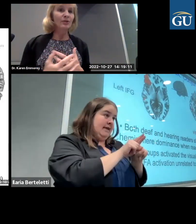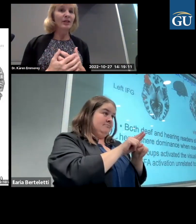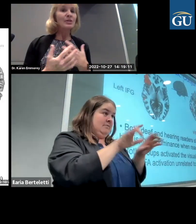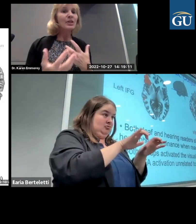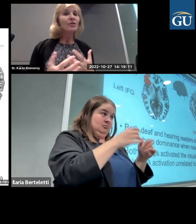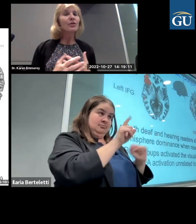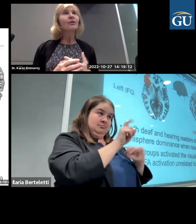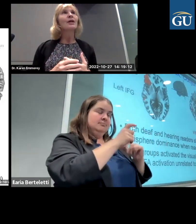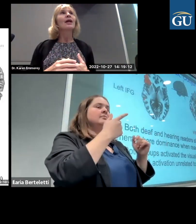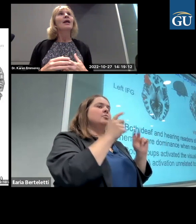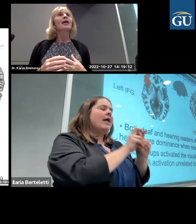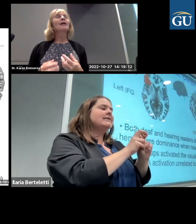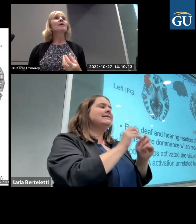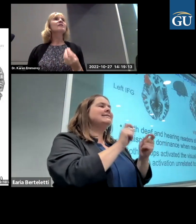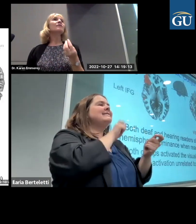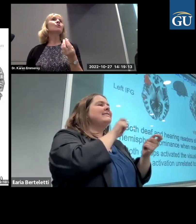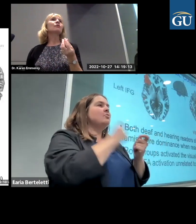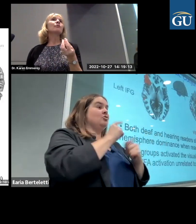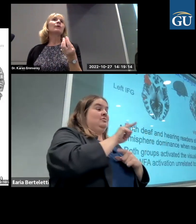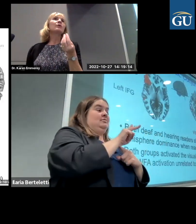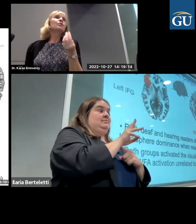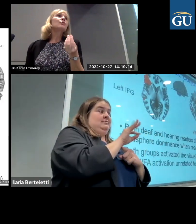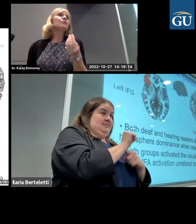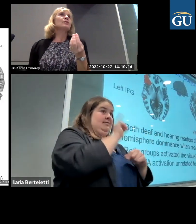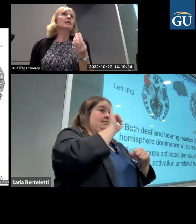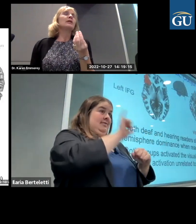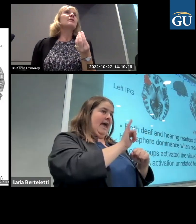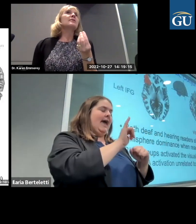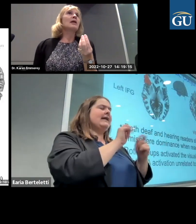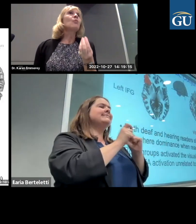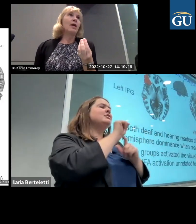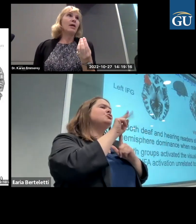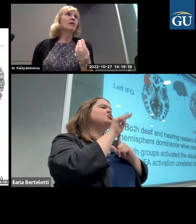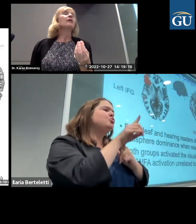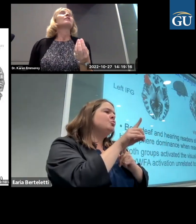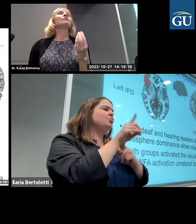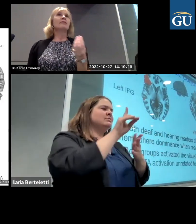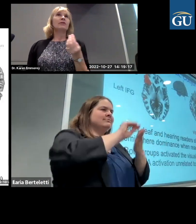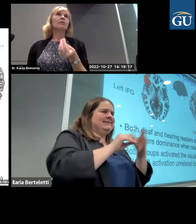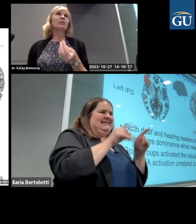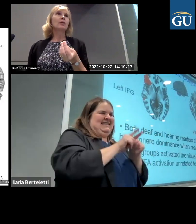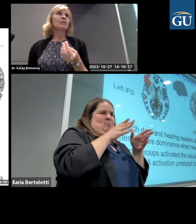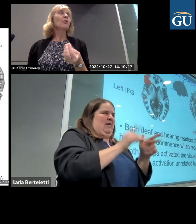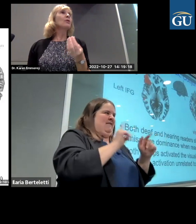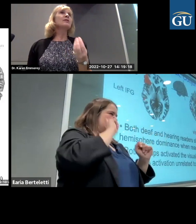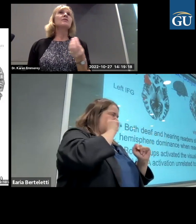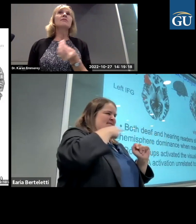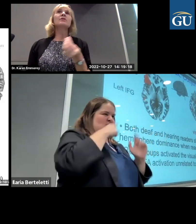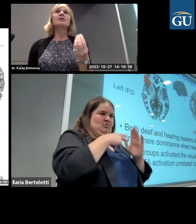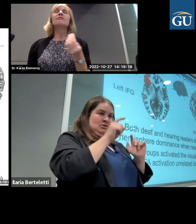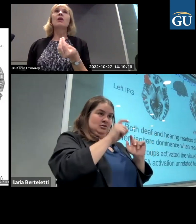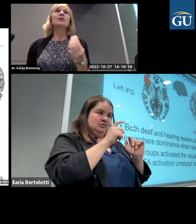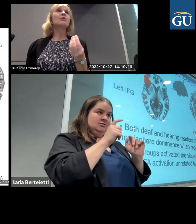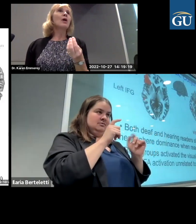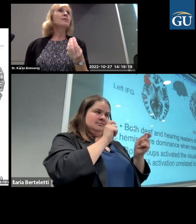is the visual word primary, tuned in the same way for deaf and hearing meters? Or does this difference in phonological processing affect that tuning.